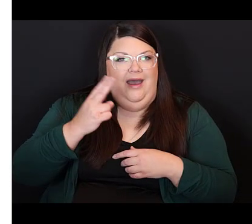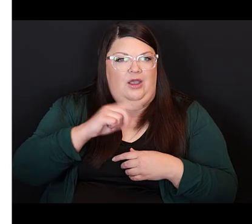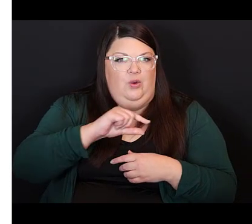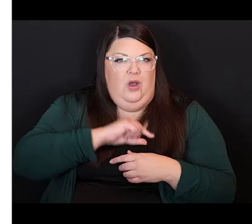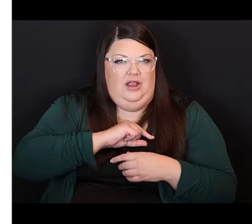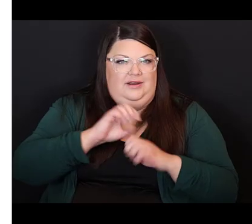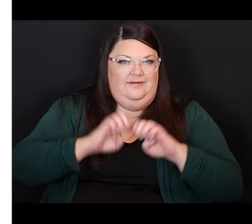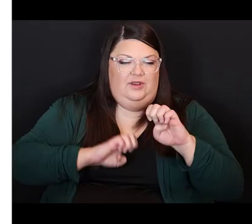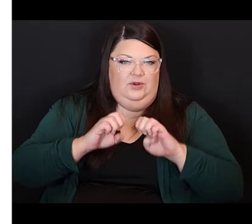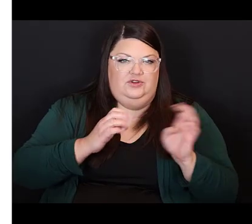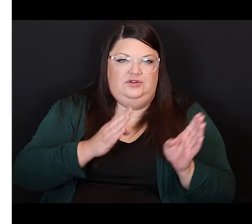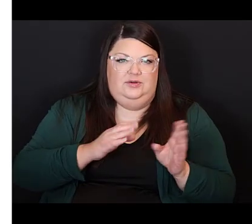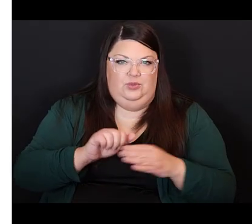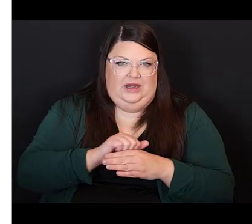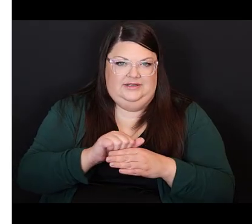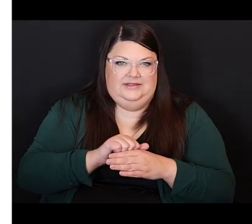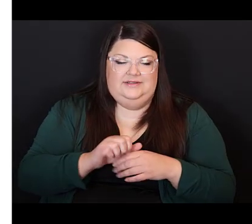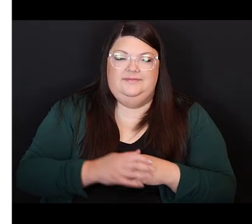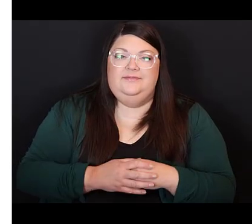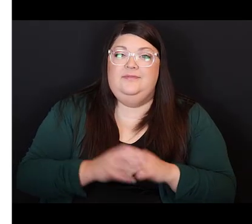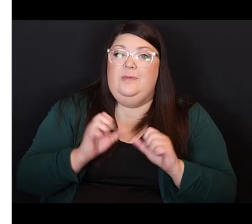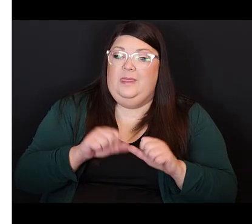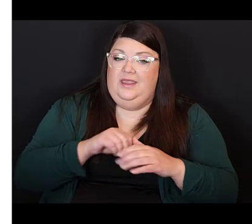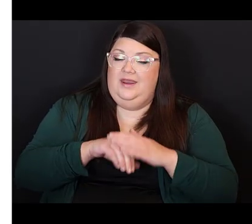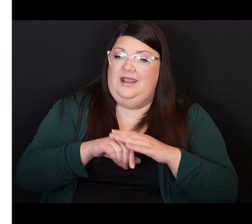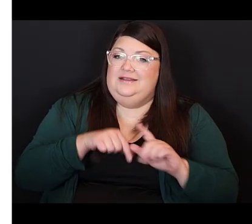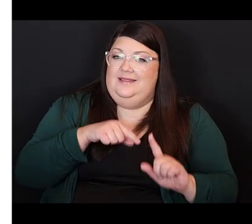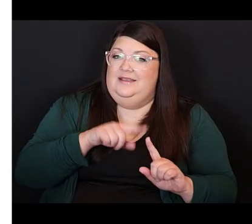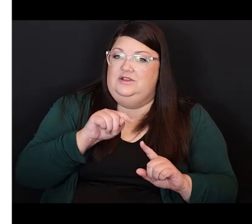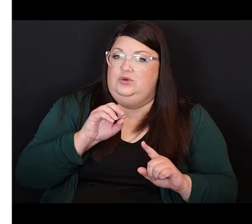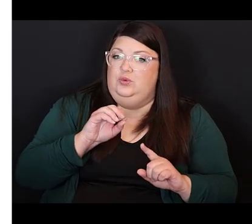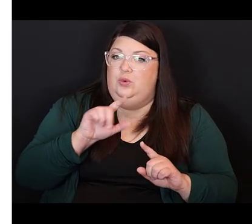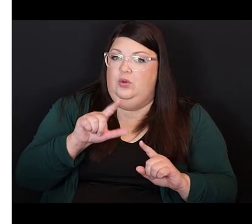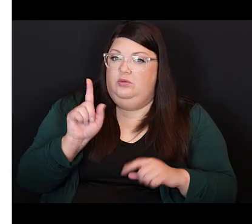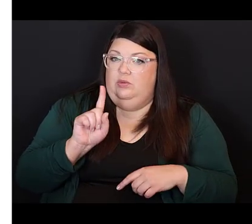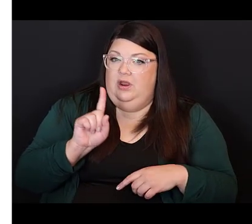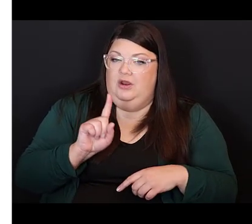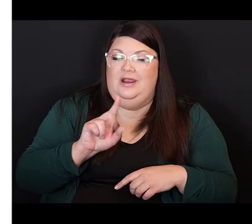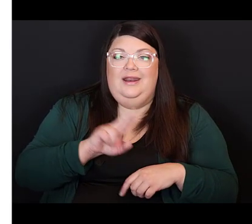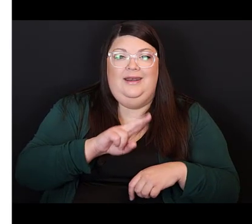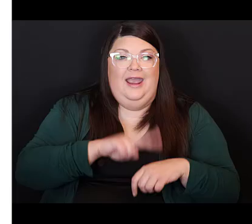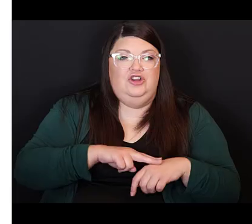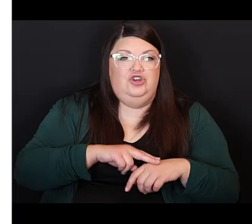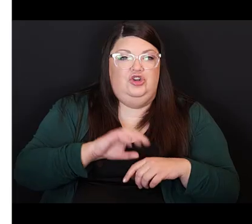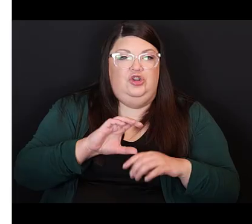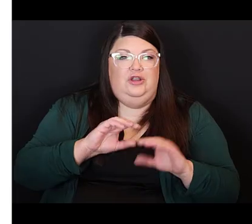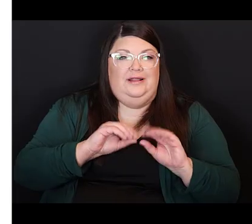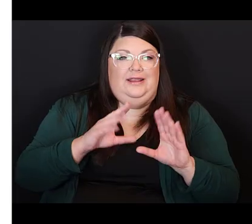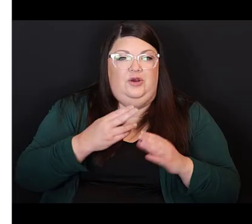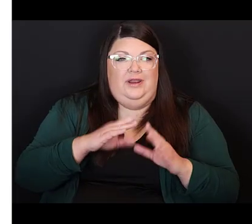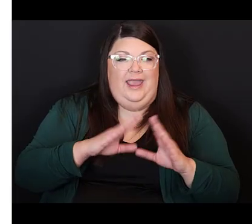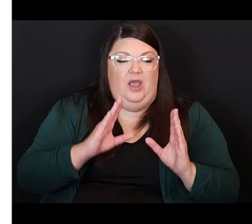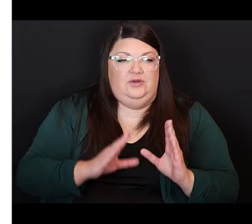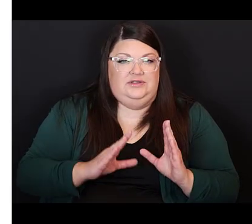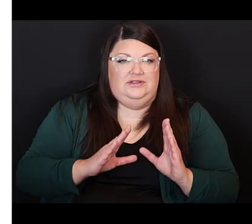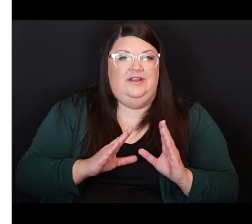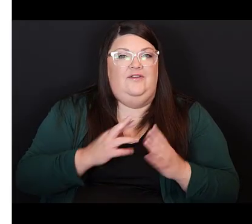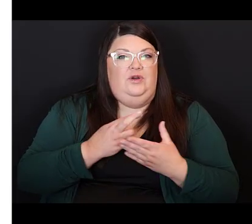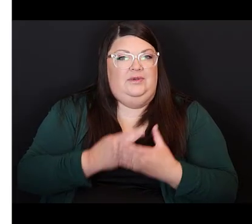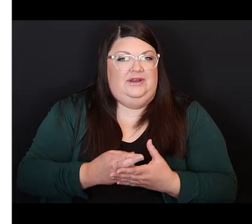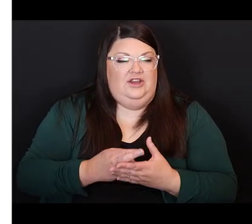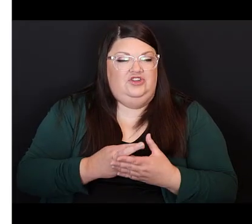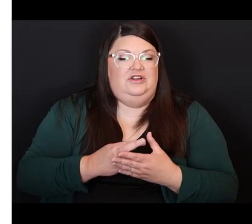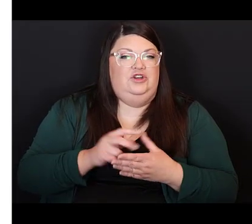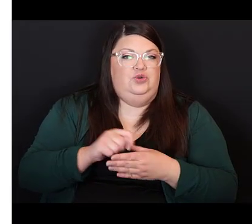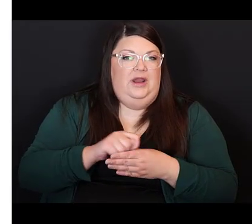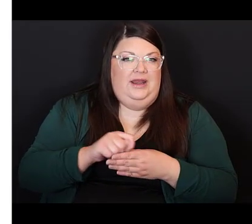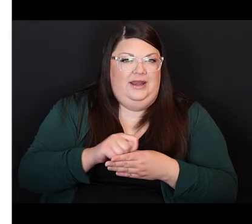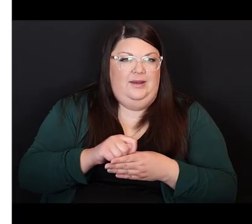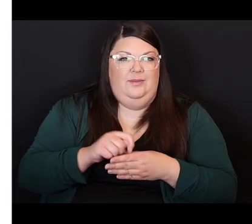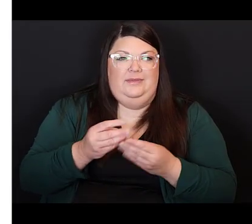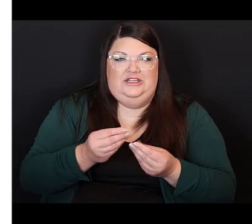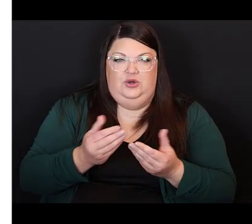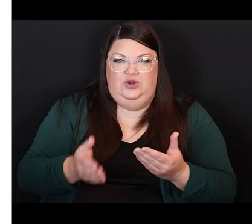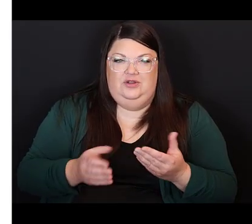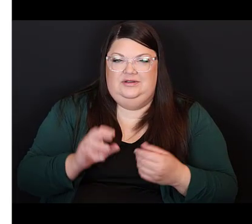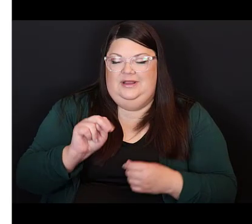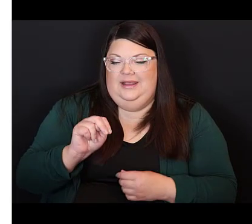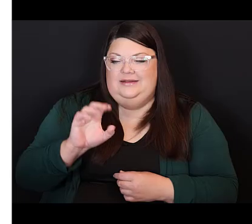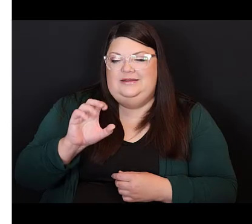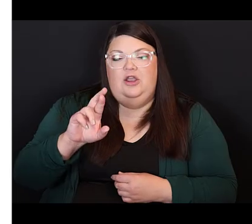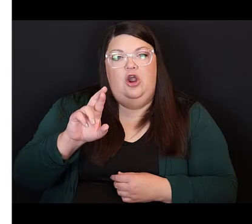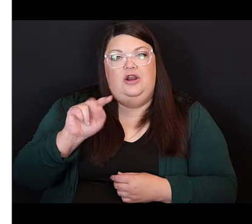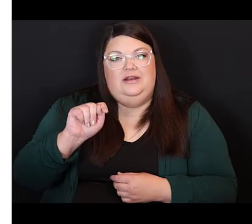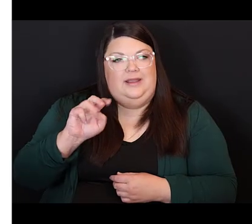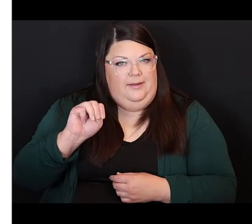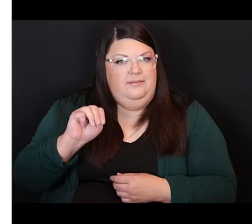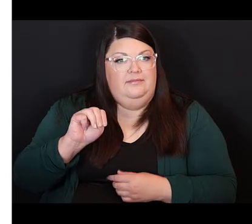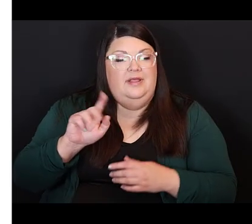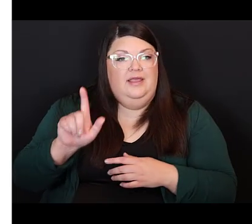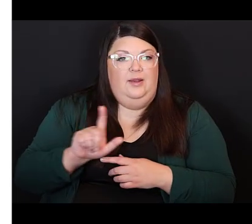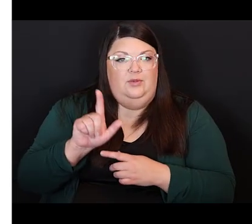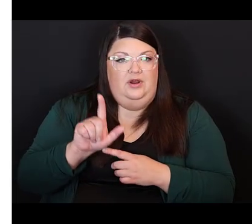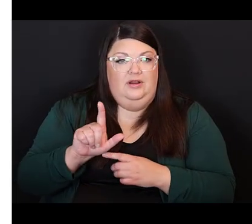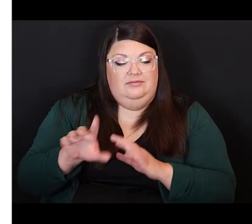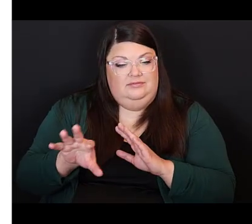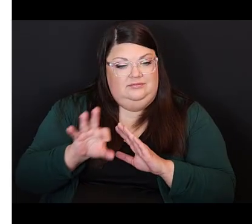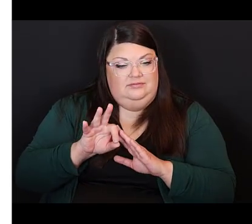and high-quality evaluation practices. You can access the tool in the NCRTM Library